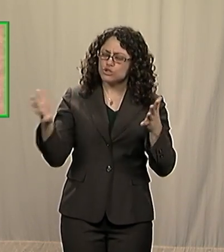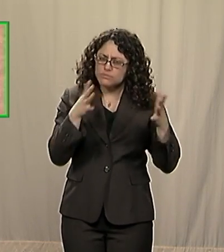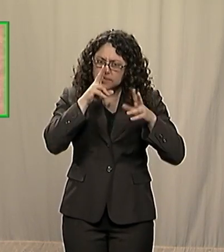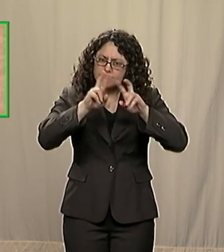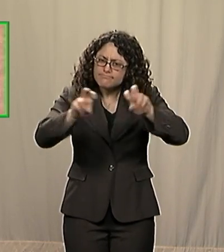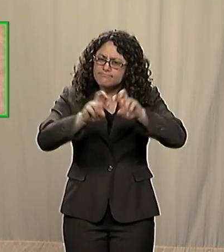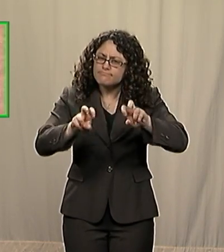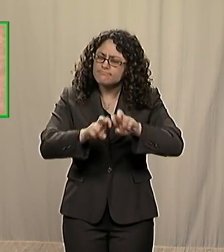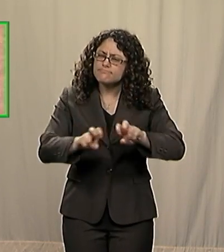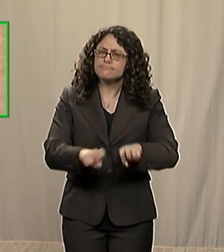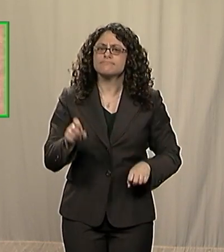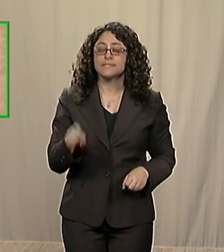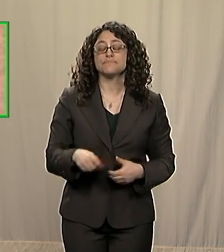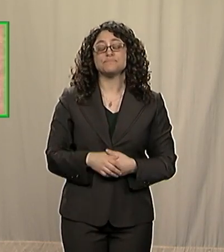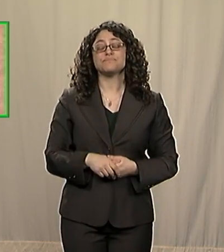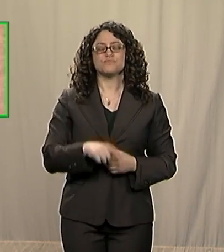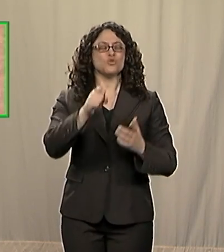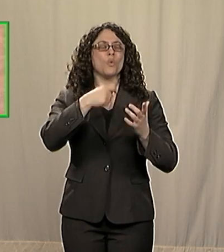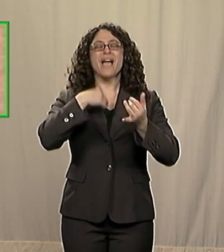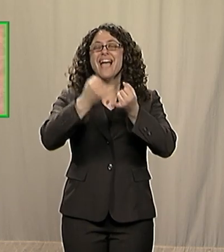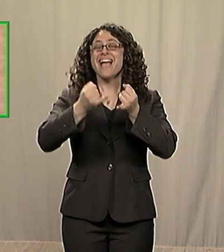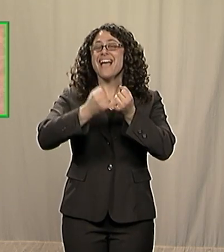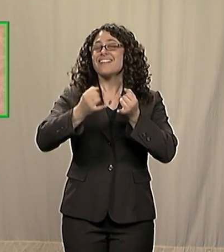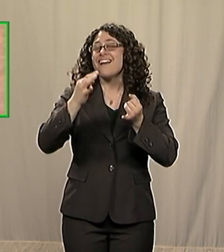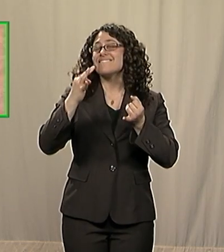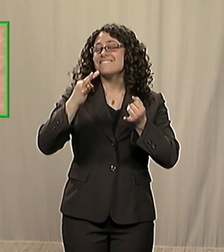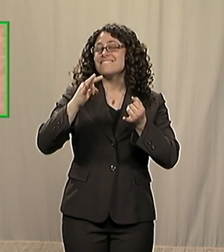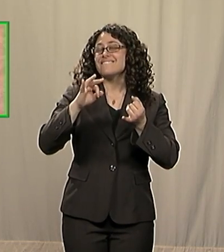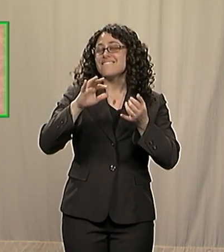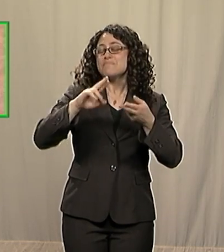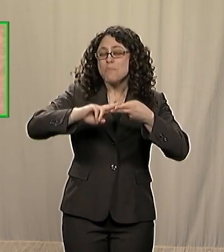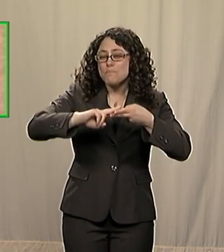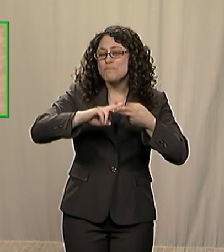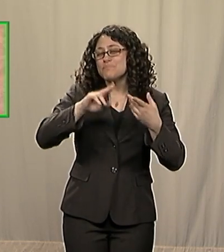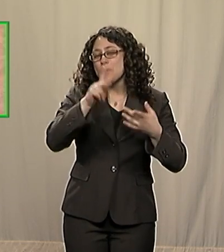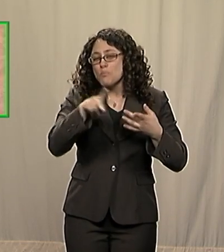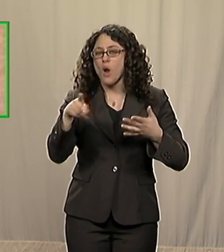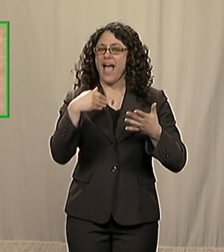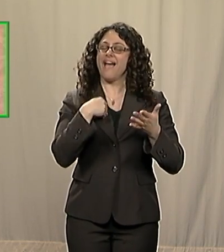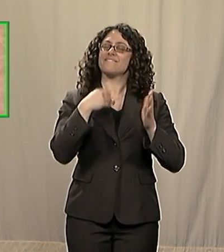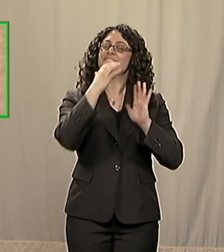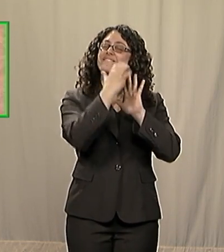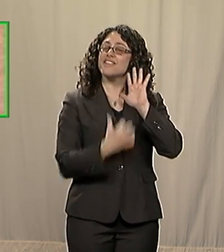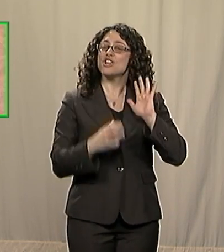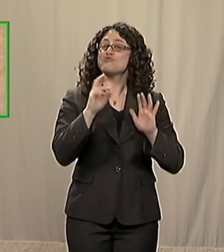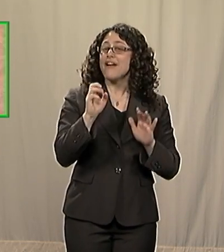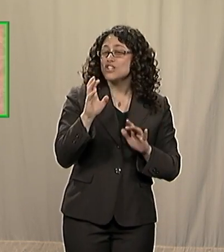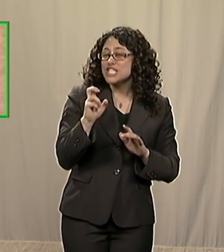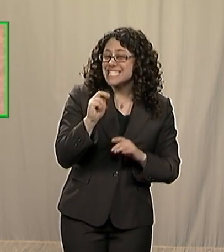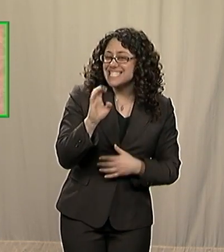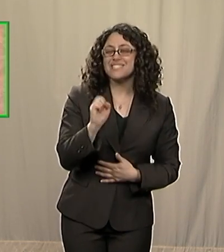At the end here, there are a bunch of references to some of the work that we've done and some of the foundation work. I want to thank you for your attention,